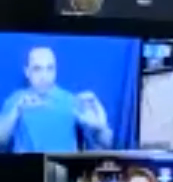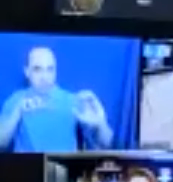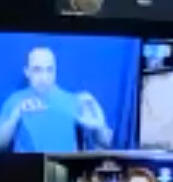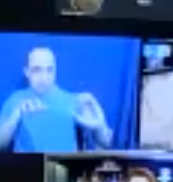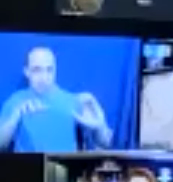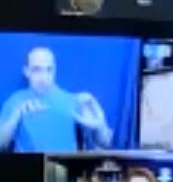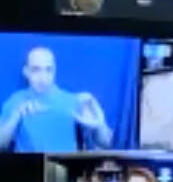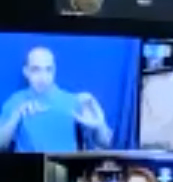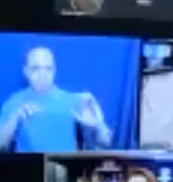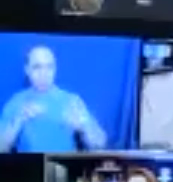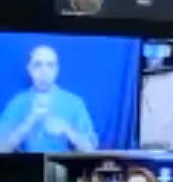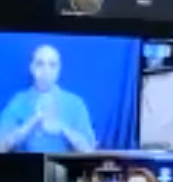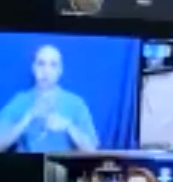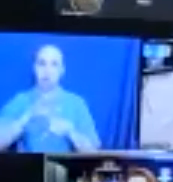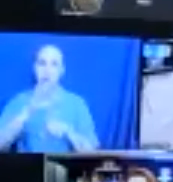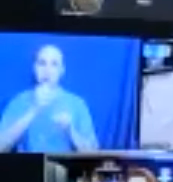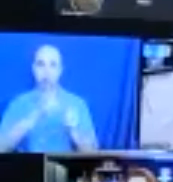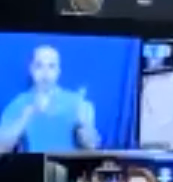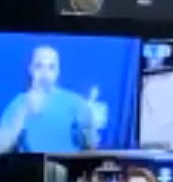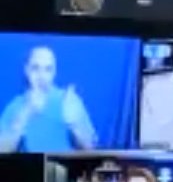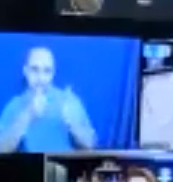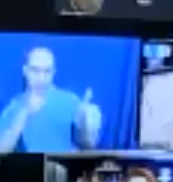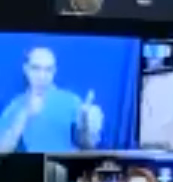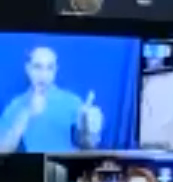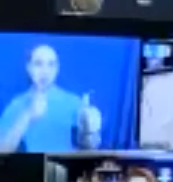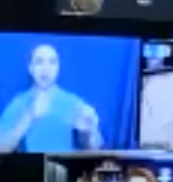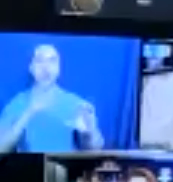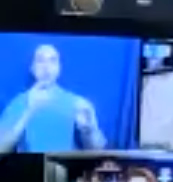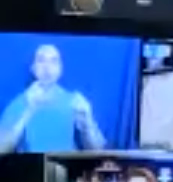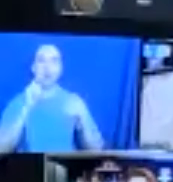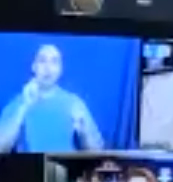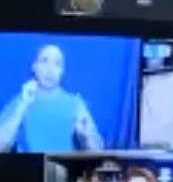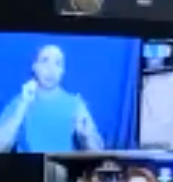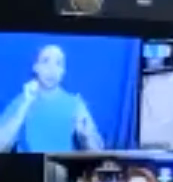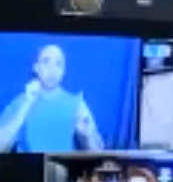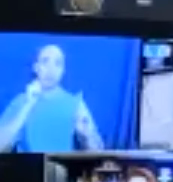HITTING THE TIP.